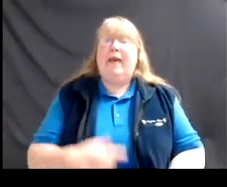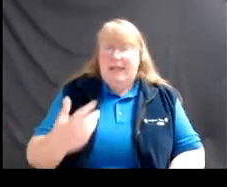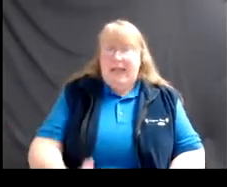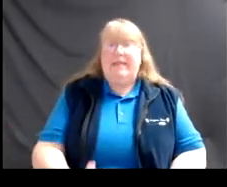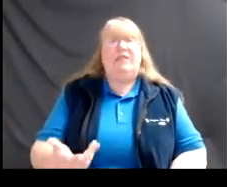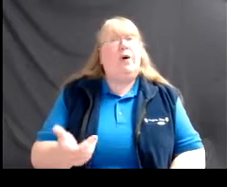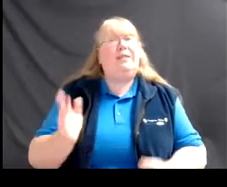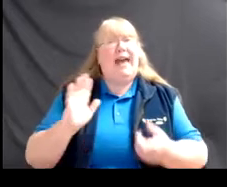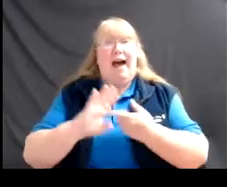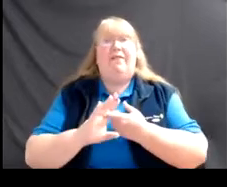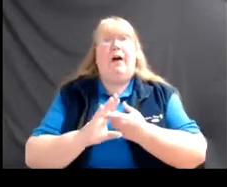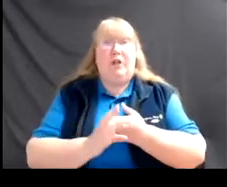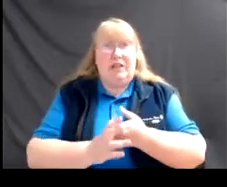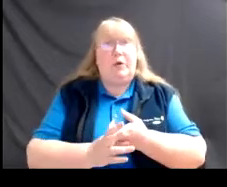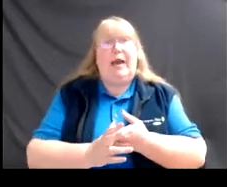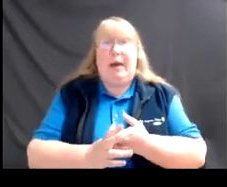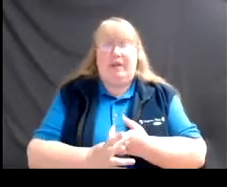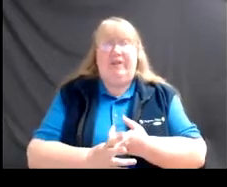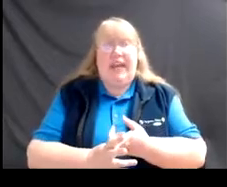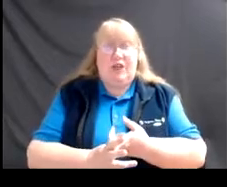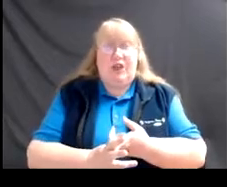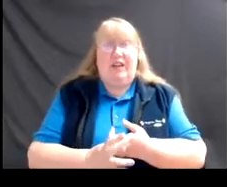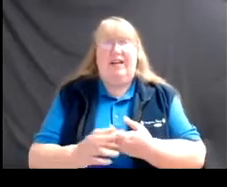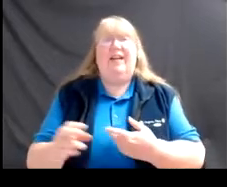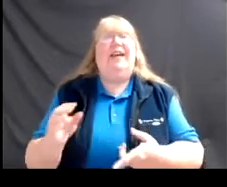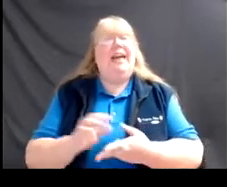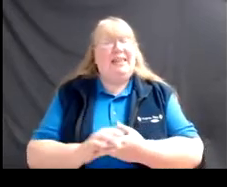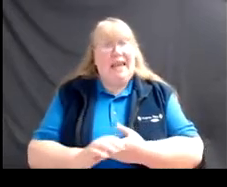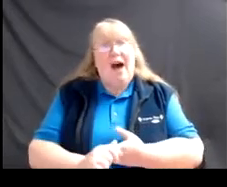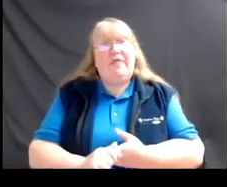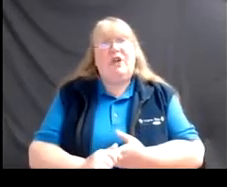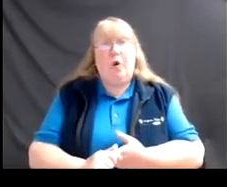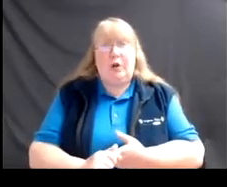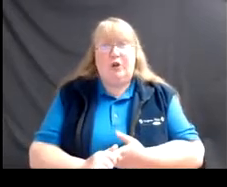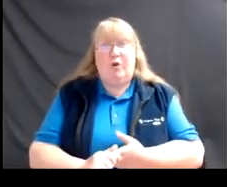Again, these phones have adjustable amplification. They have the tone control,